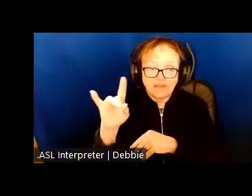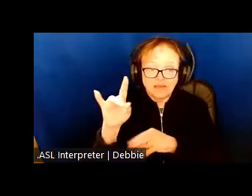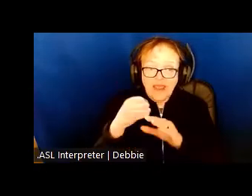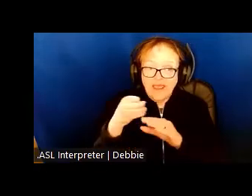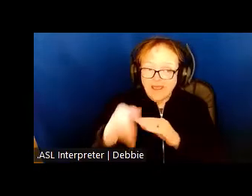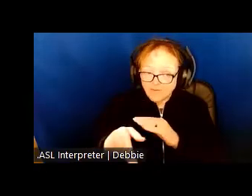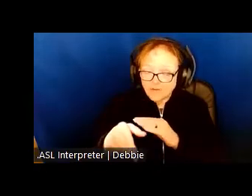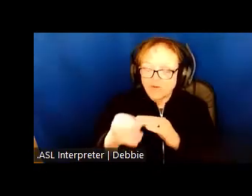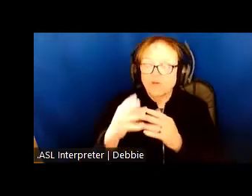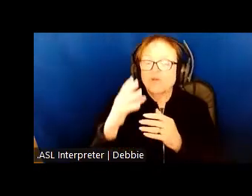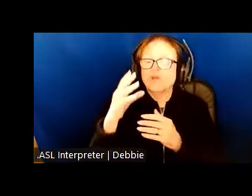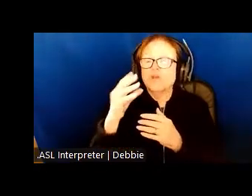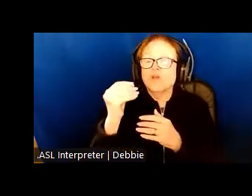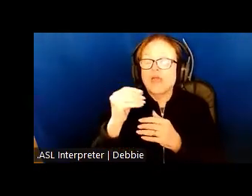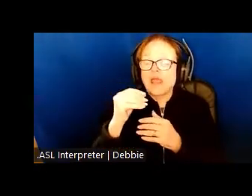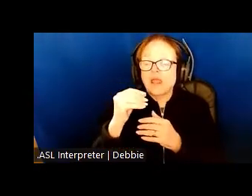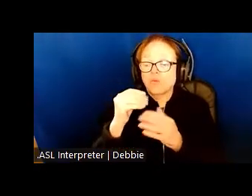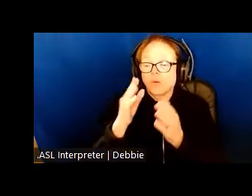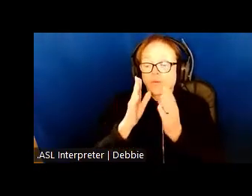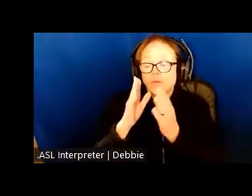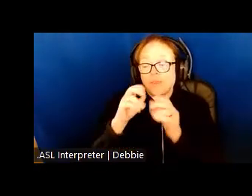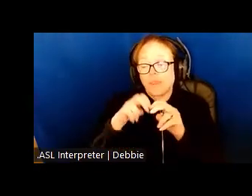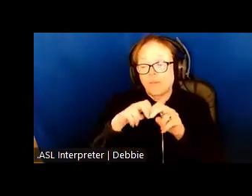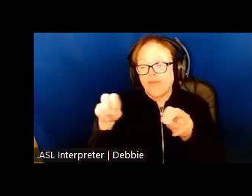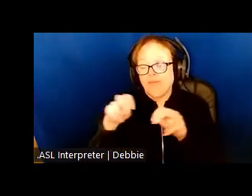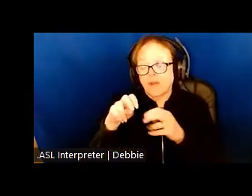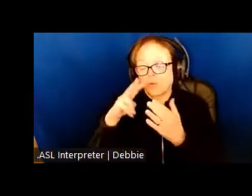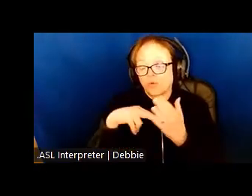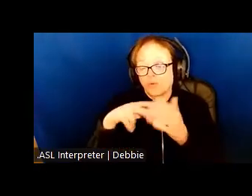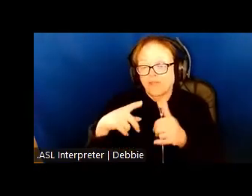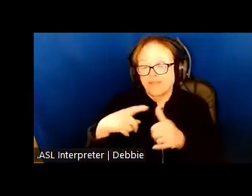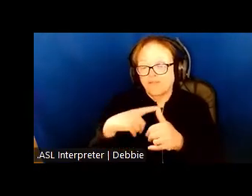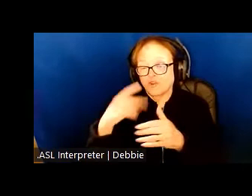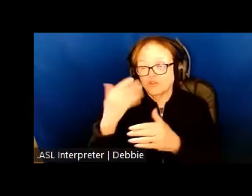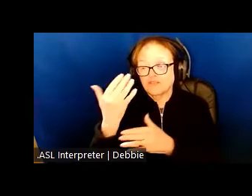Panelists will be asked to read at least the first 15 pages, with the option to continue